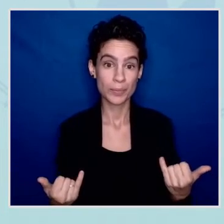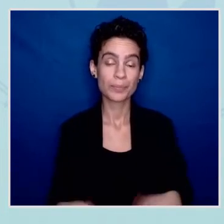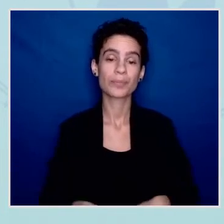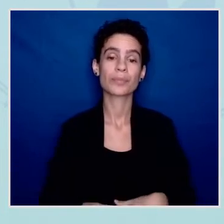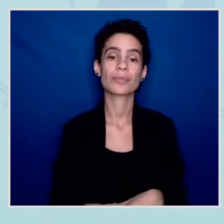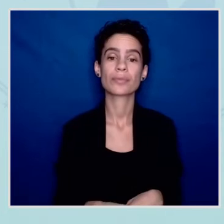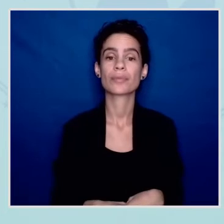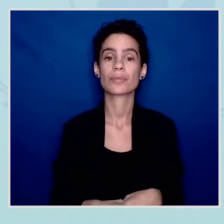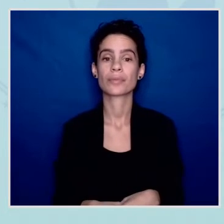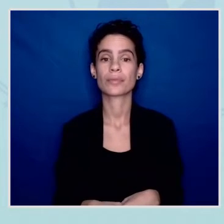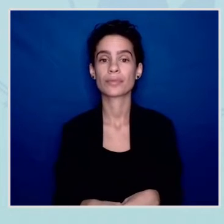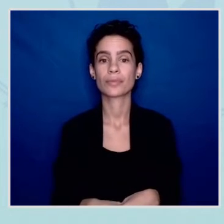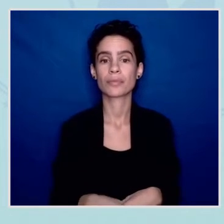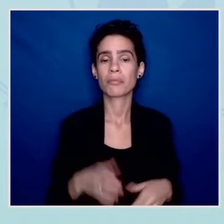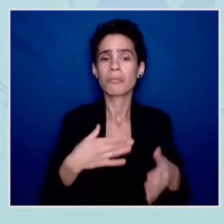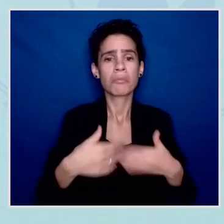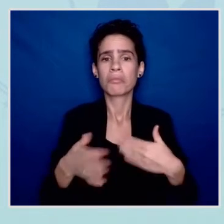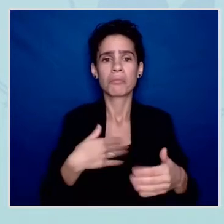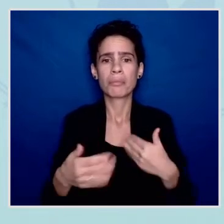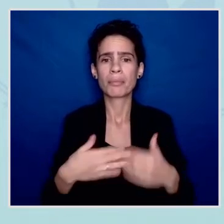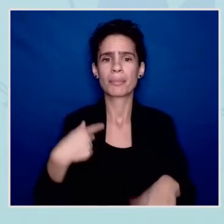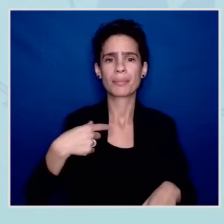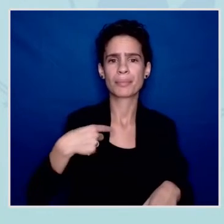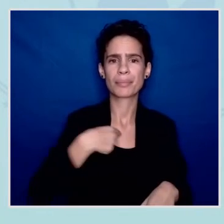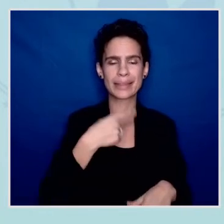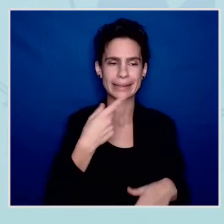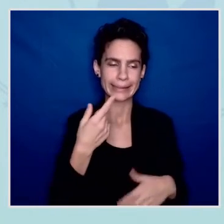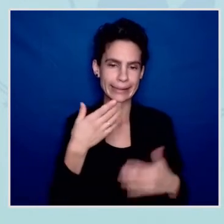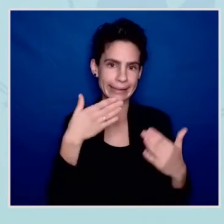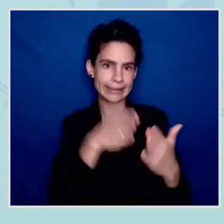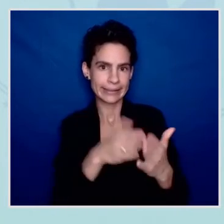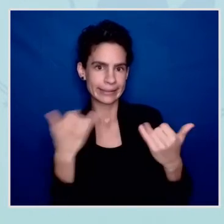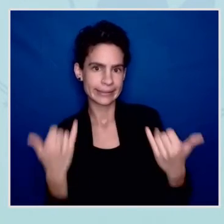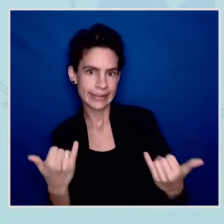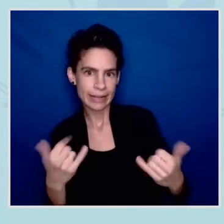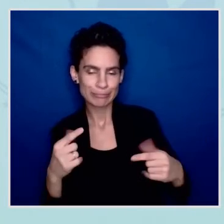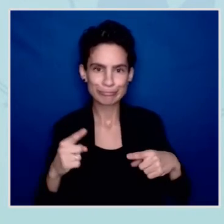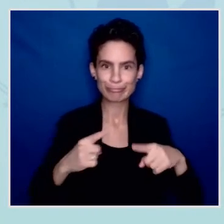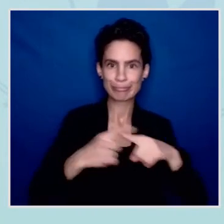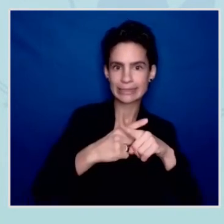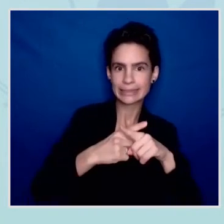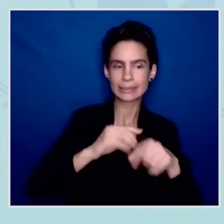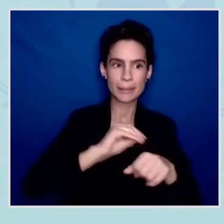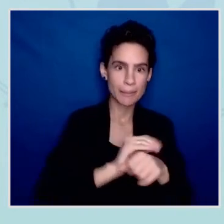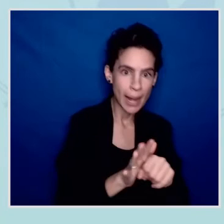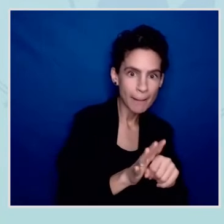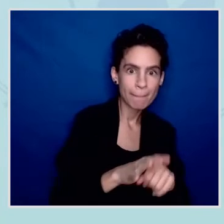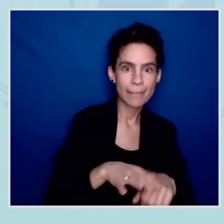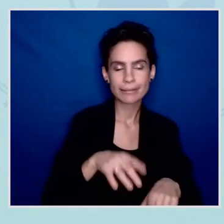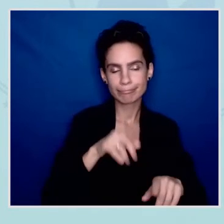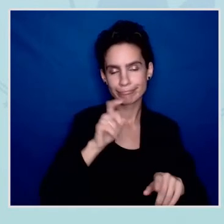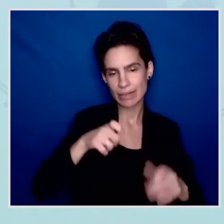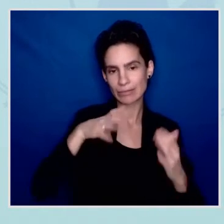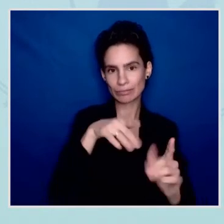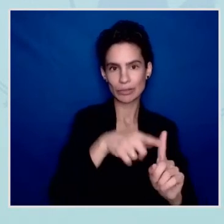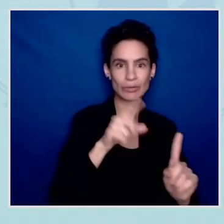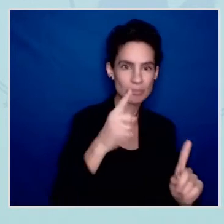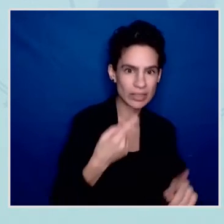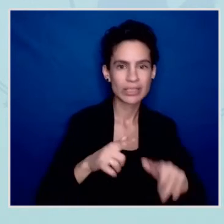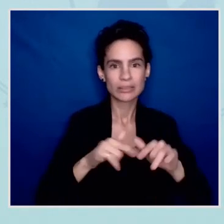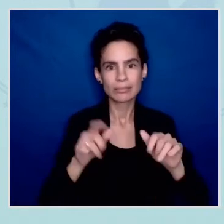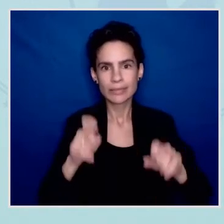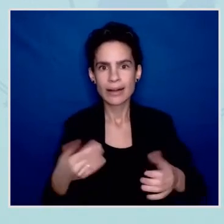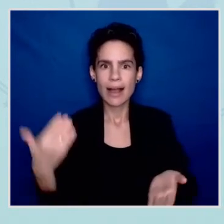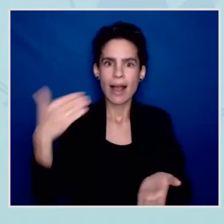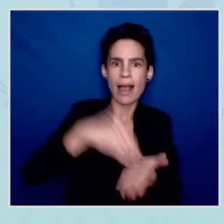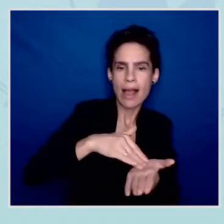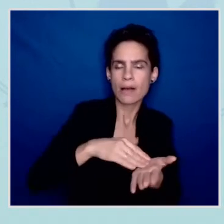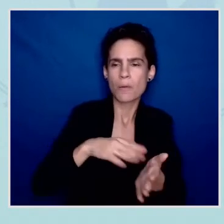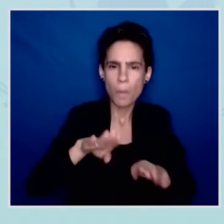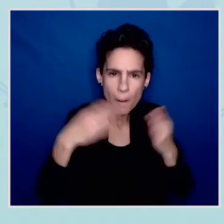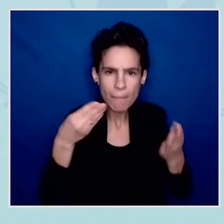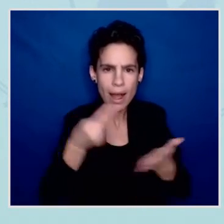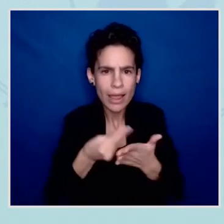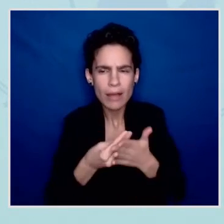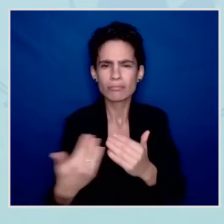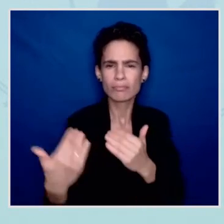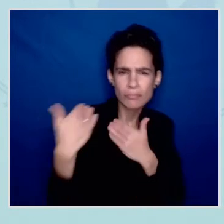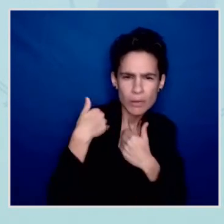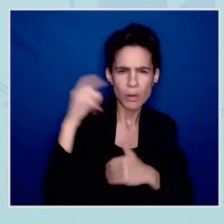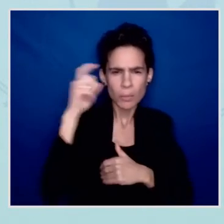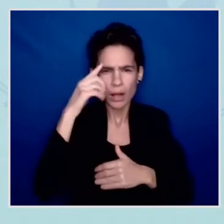WE MUST, FOR WORKING FAMILIES